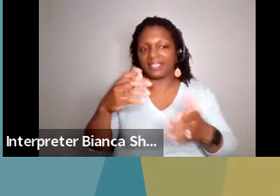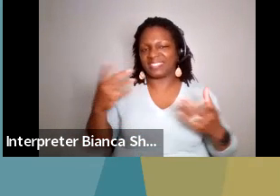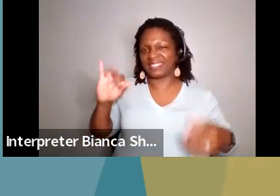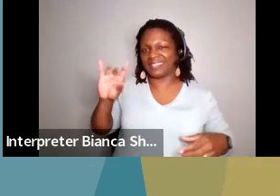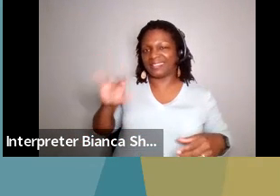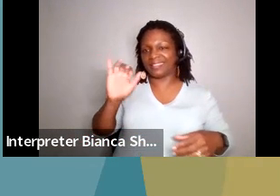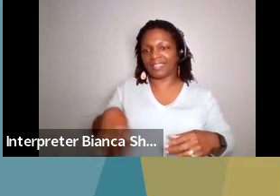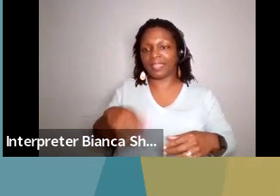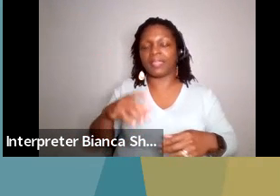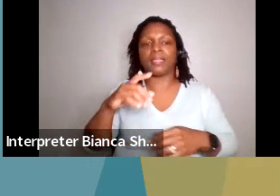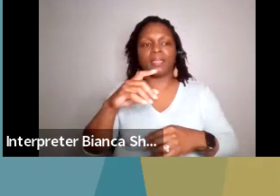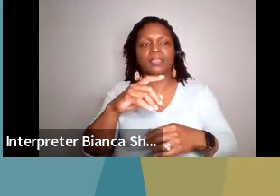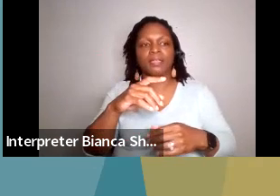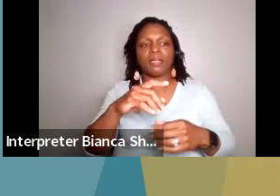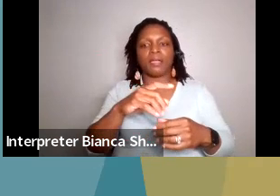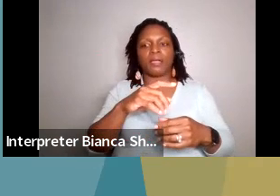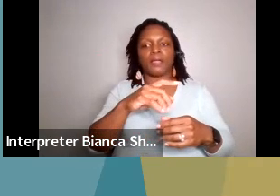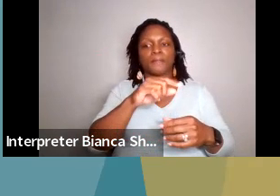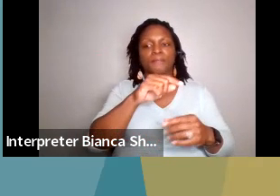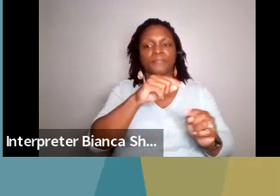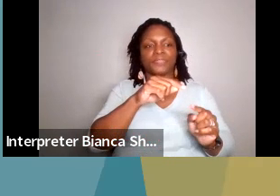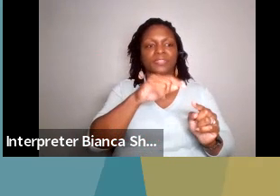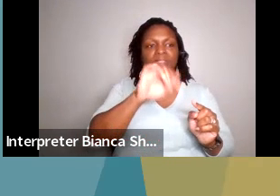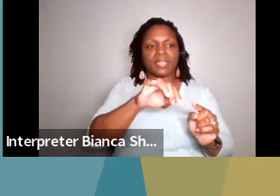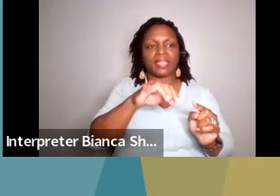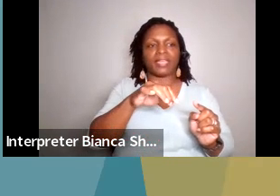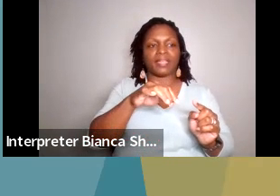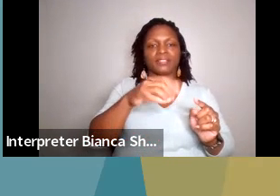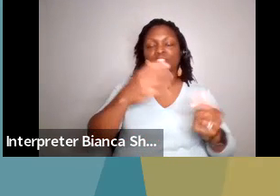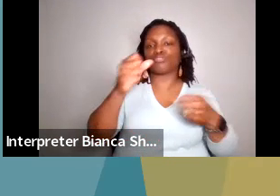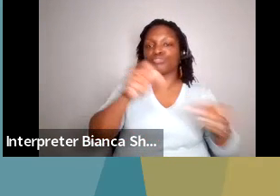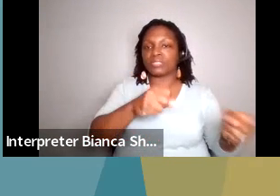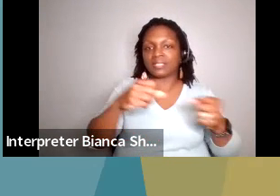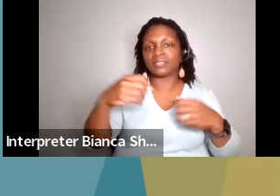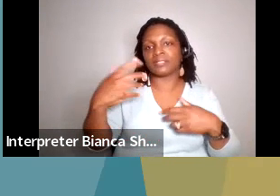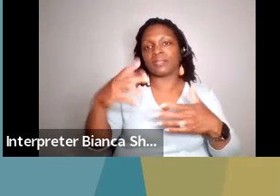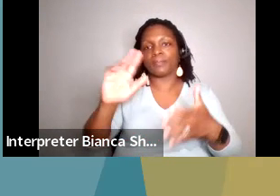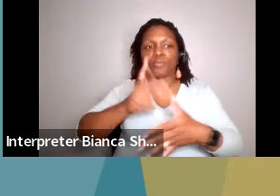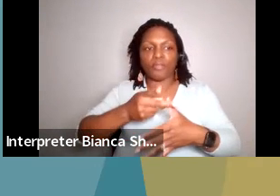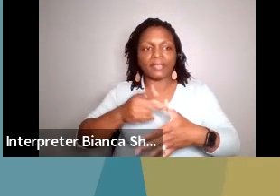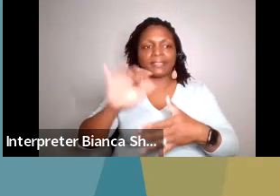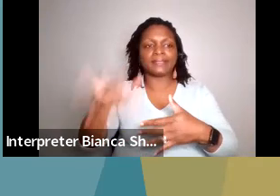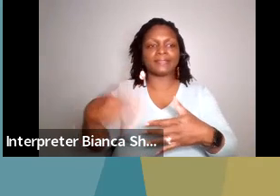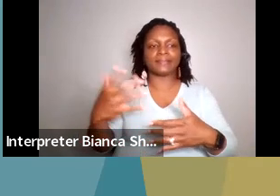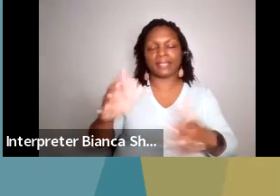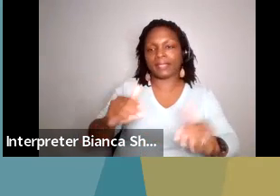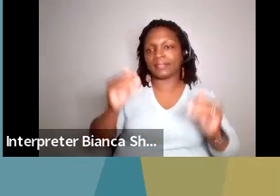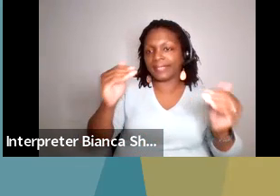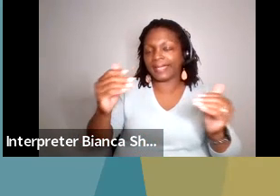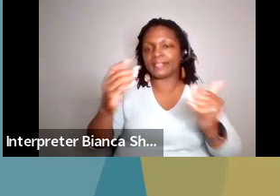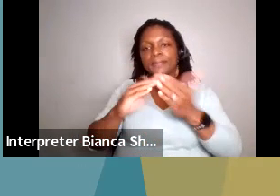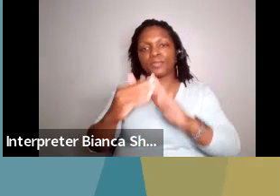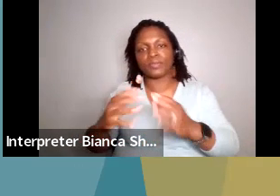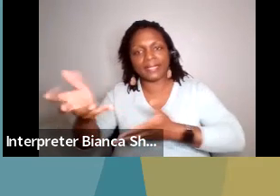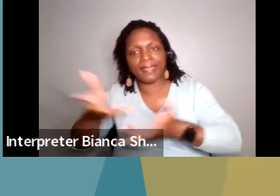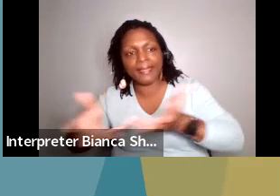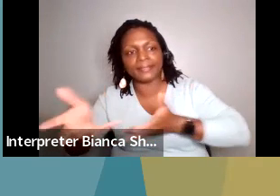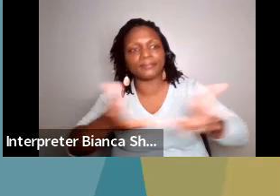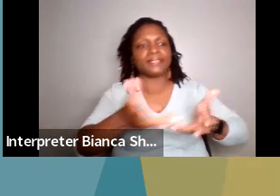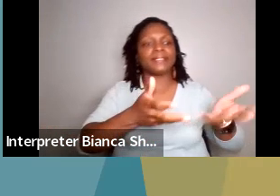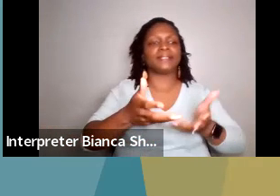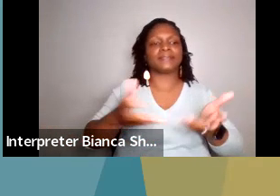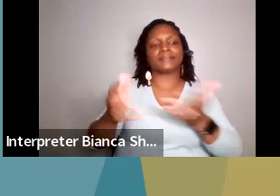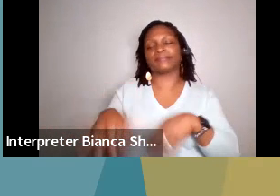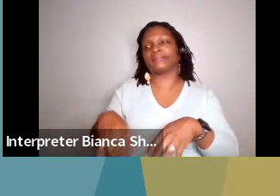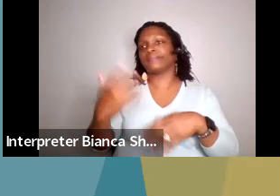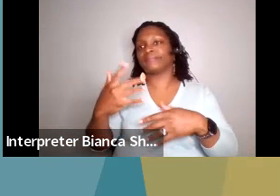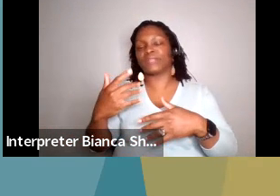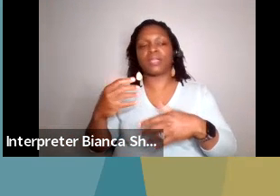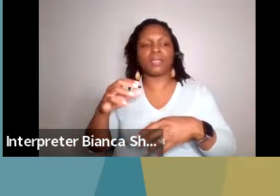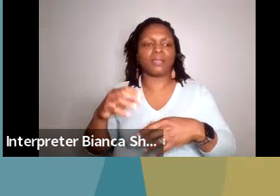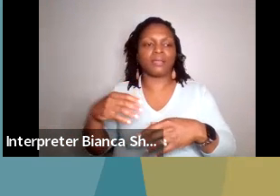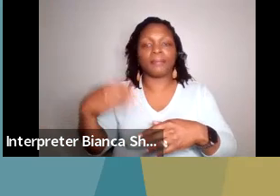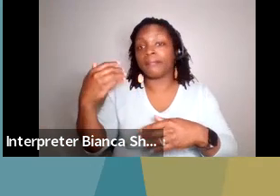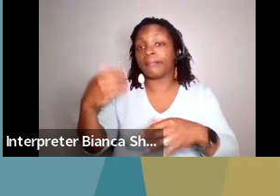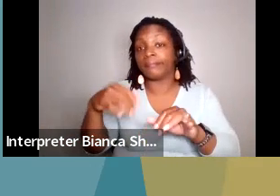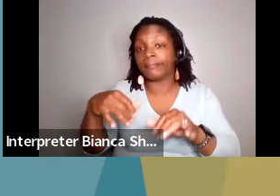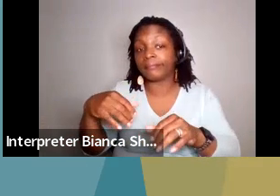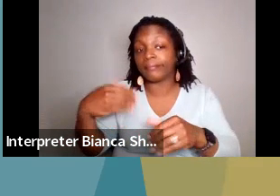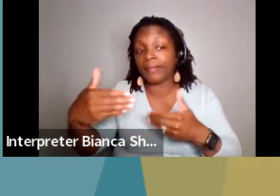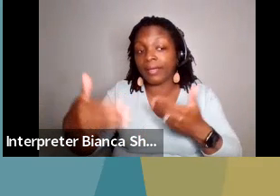Louisiana on relevant issues. The goal is to do that through robust and accessible communication platforms and strategies, to really get the information out there to individuals who may need it.